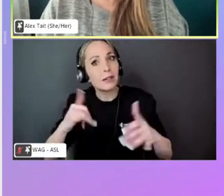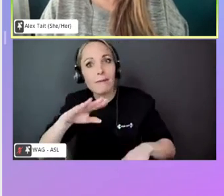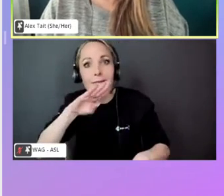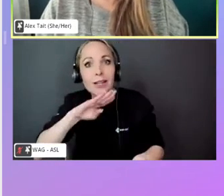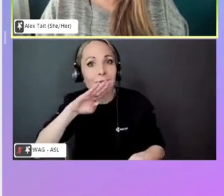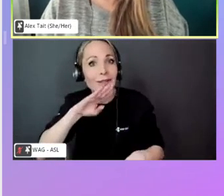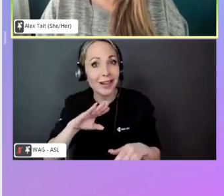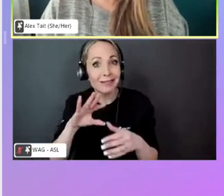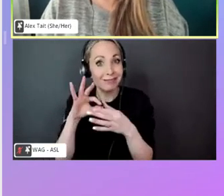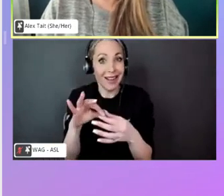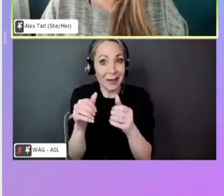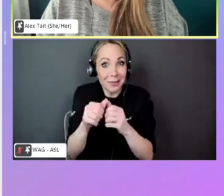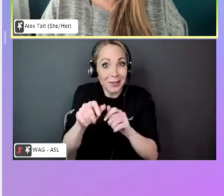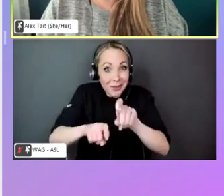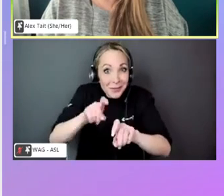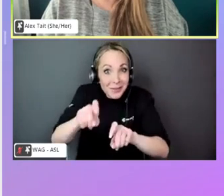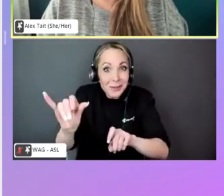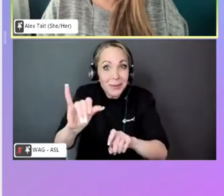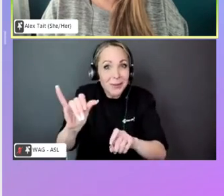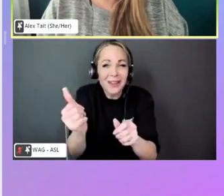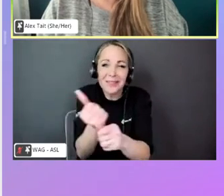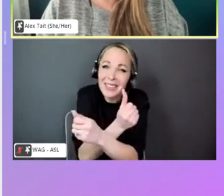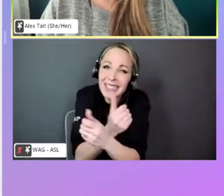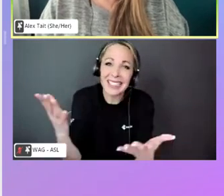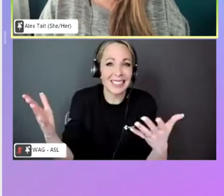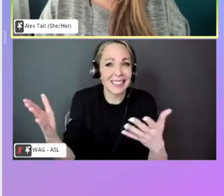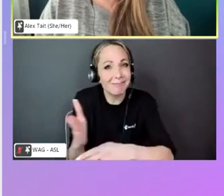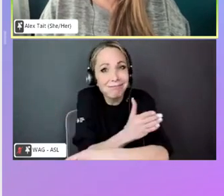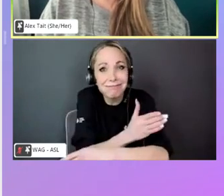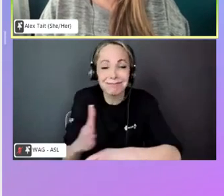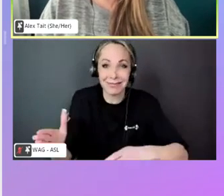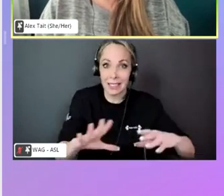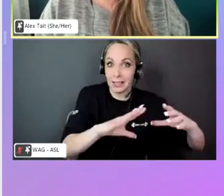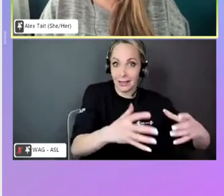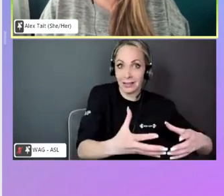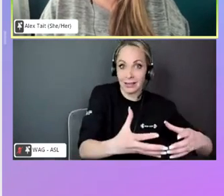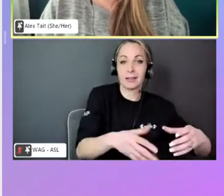them. Another group on my survey was savvy users here